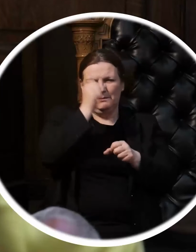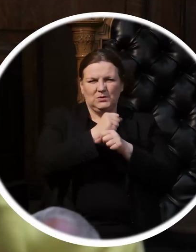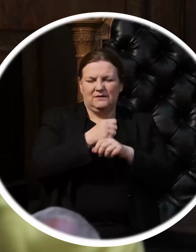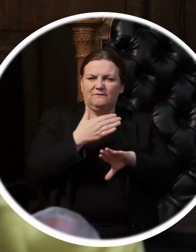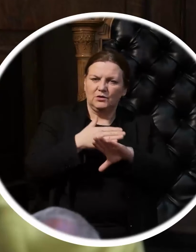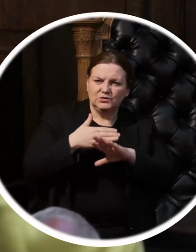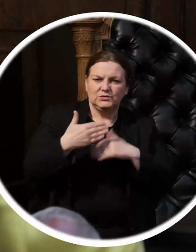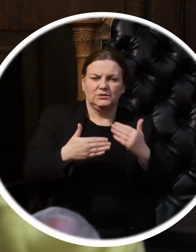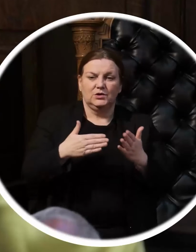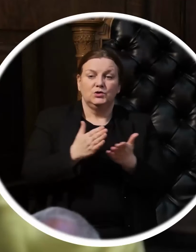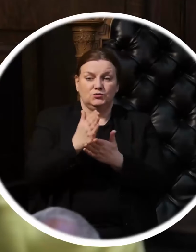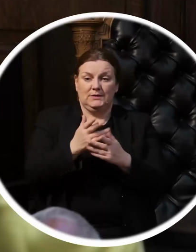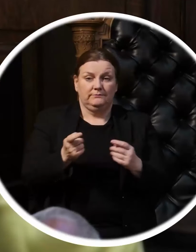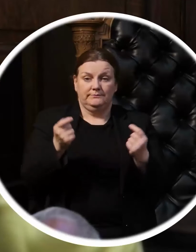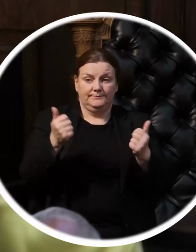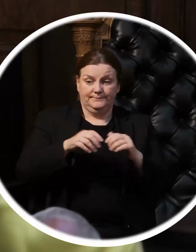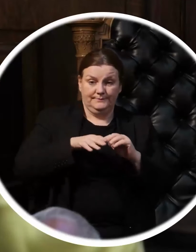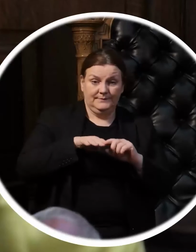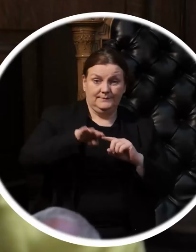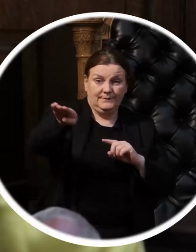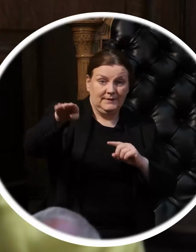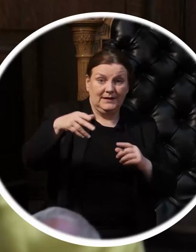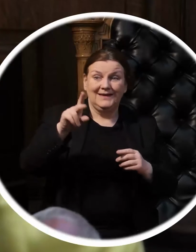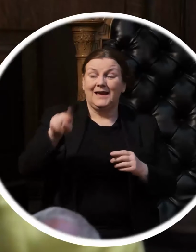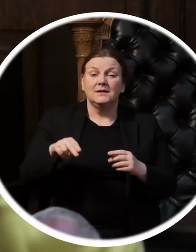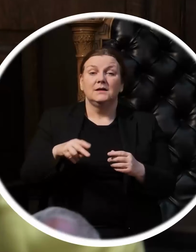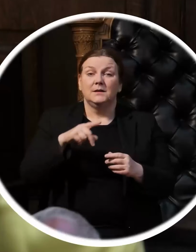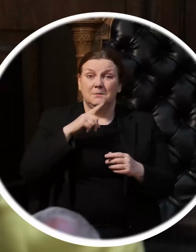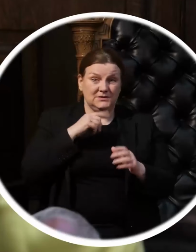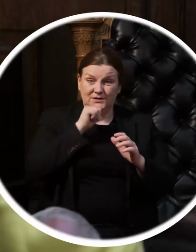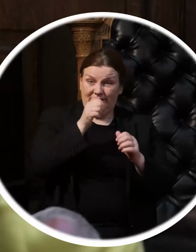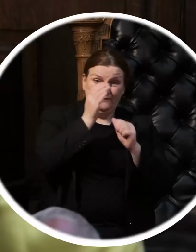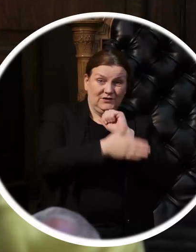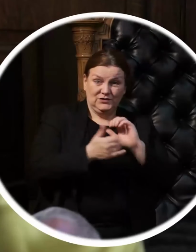The train is able to leave a station without the station actually being there in the first place.